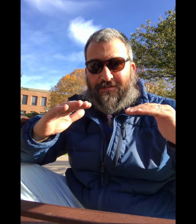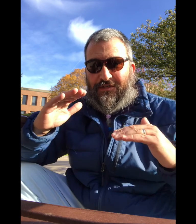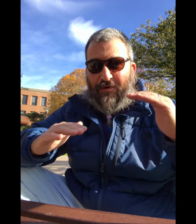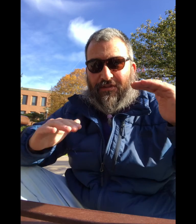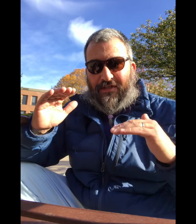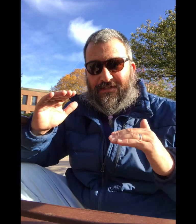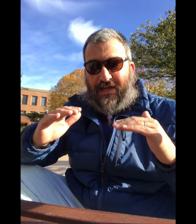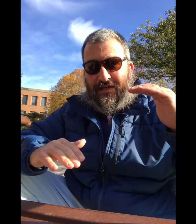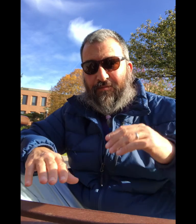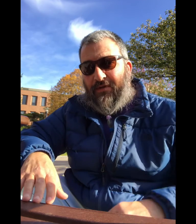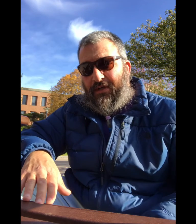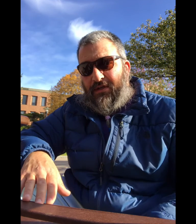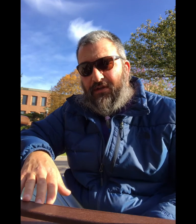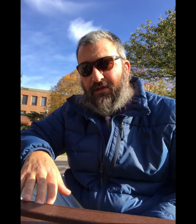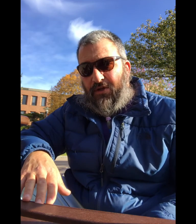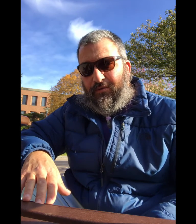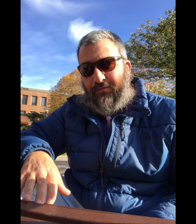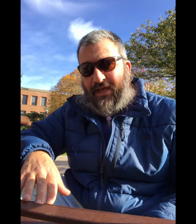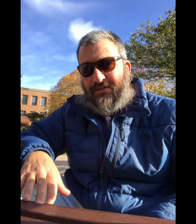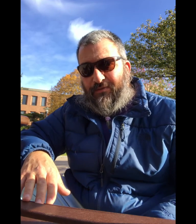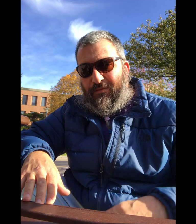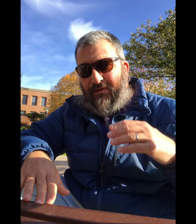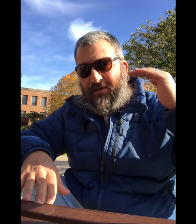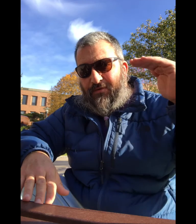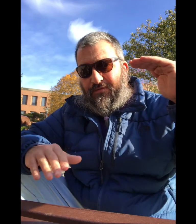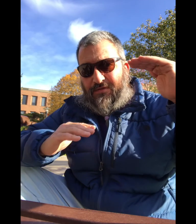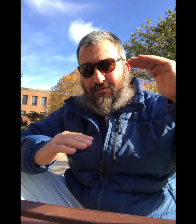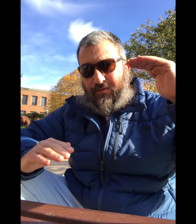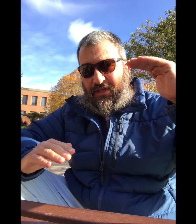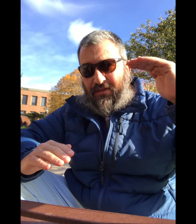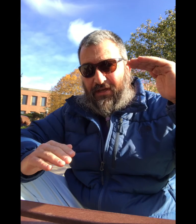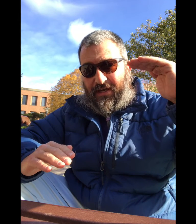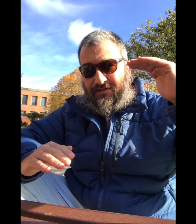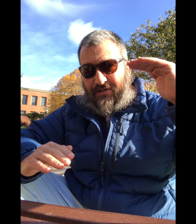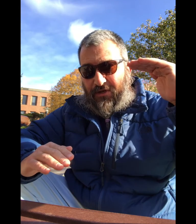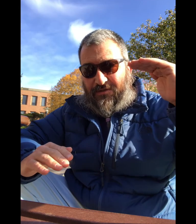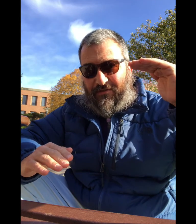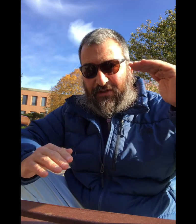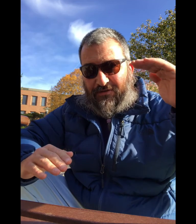see where things stack up. The global maximum and minimums will be the highest and lowest values